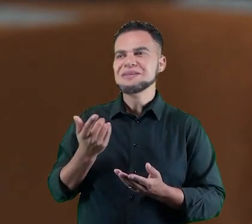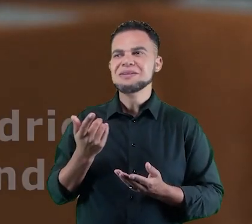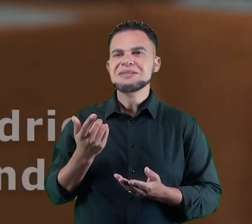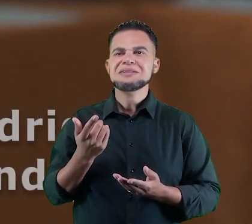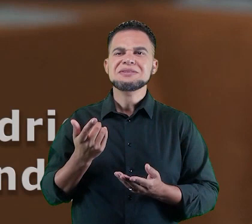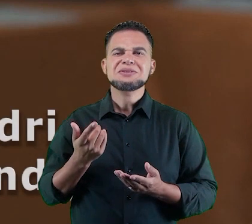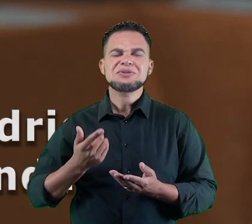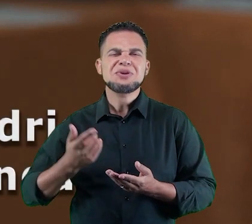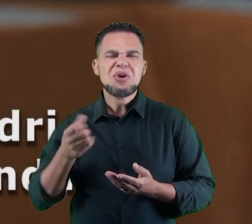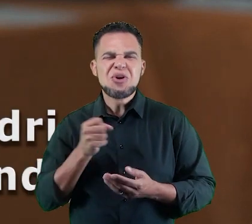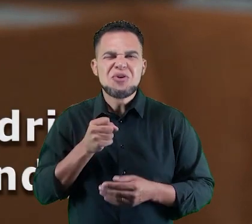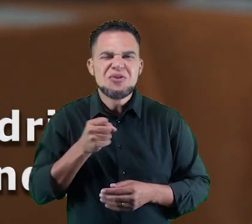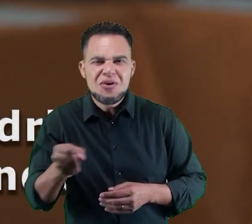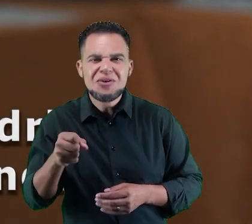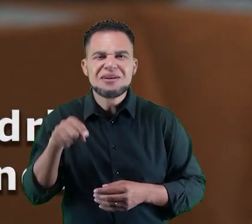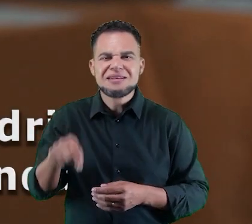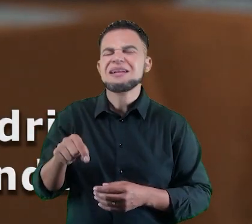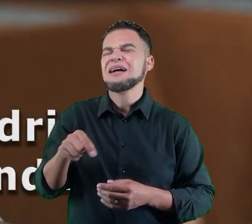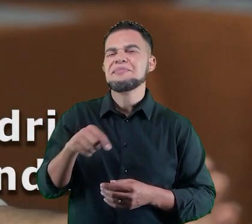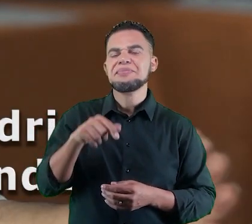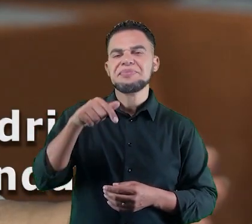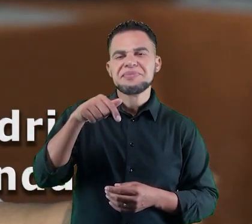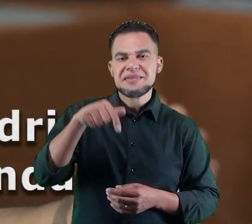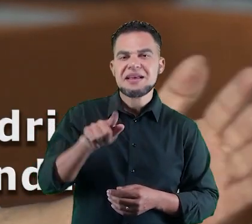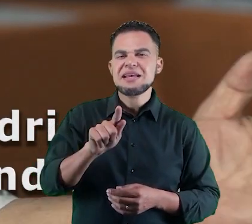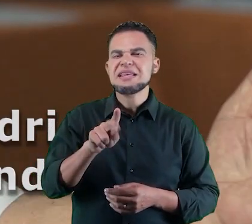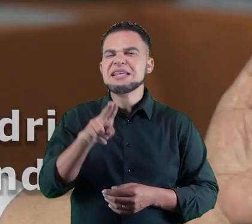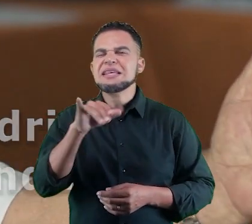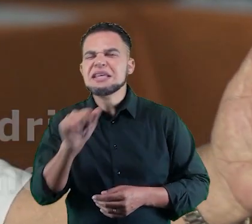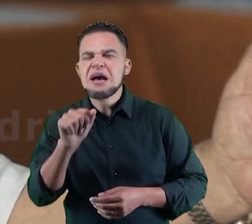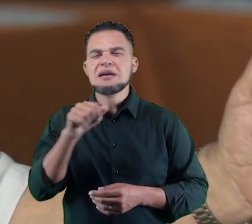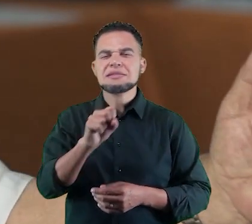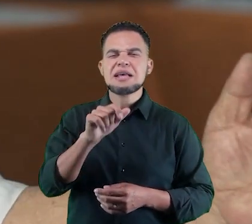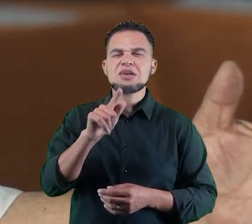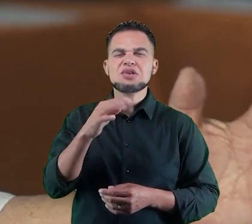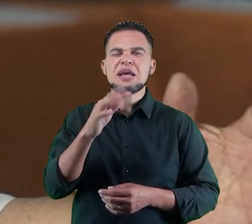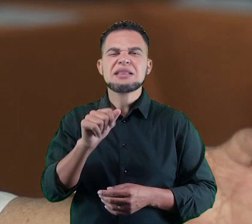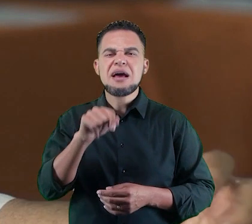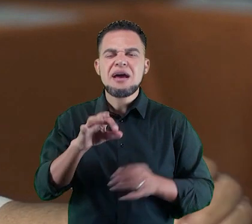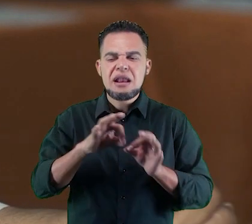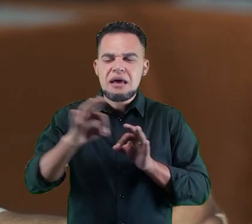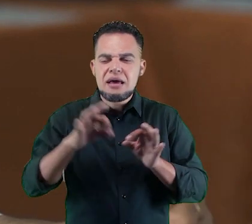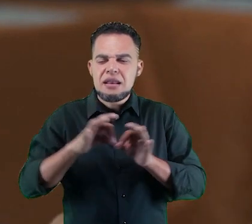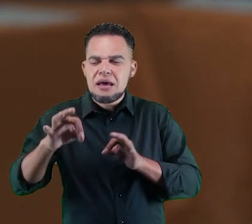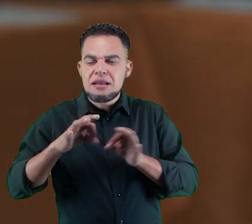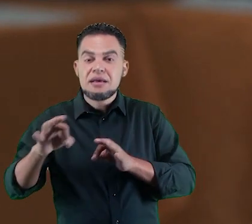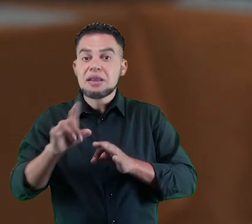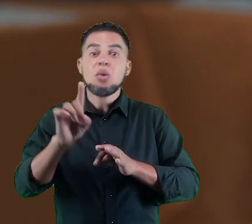the roadway curbs, at that time, it wasn´t put.... piece by piece, it was ready mixed, you know?